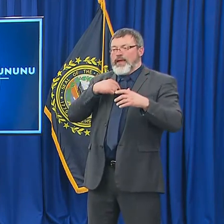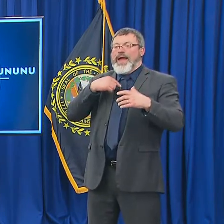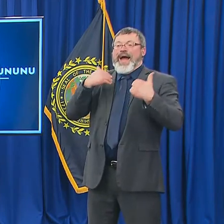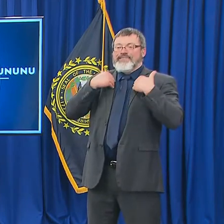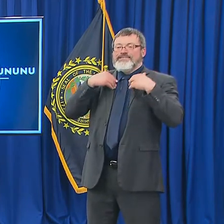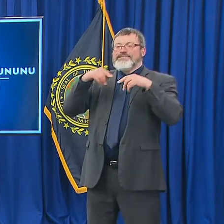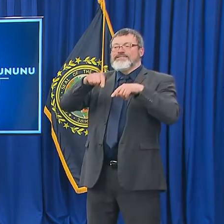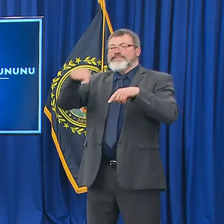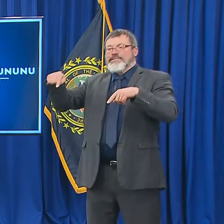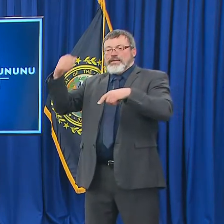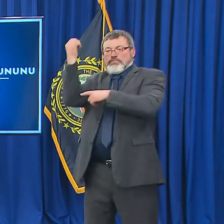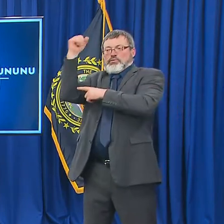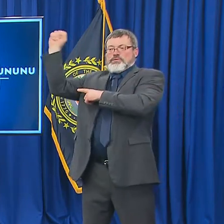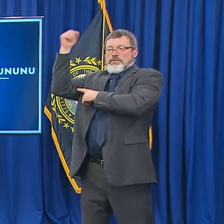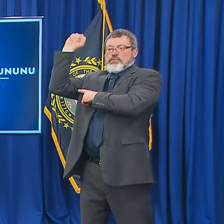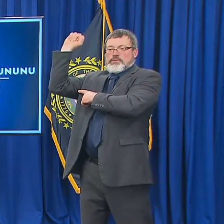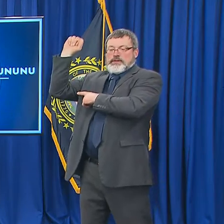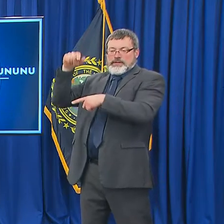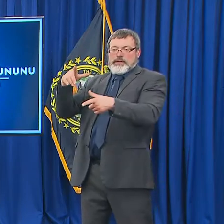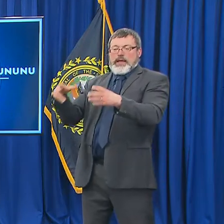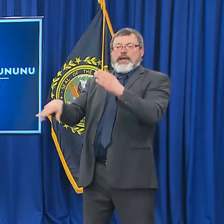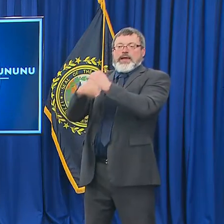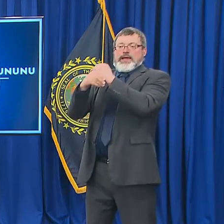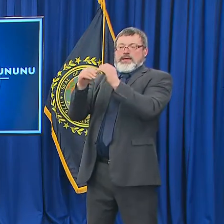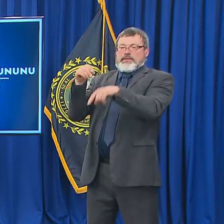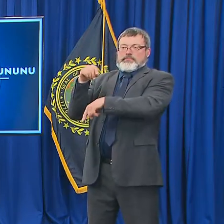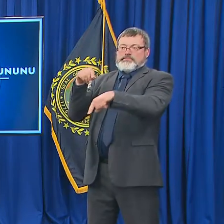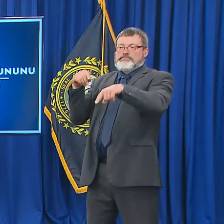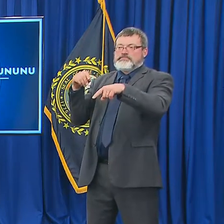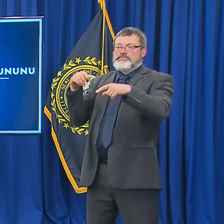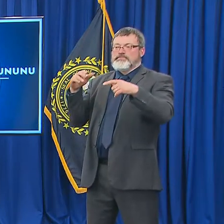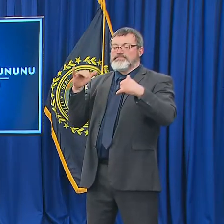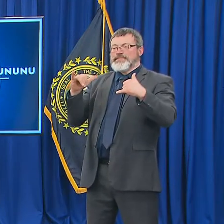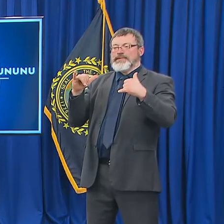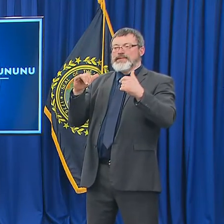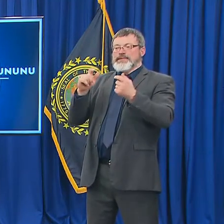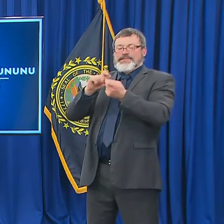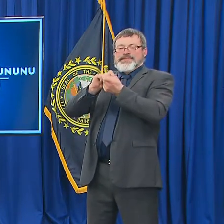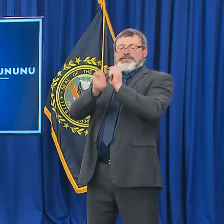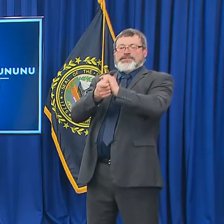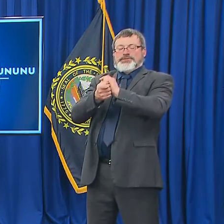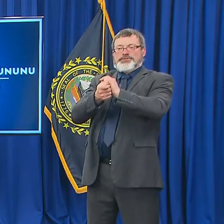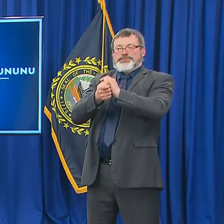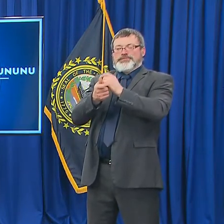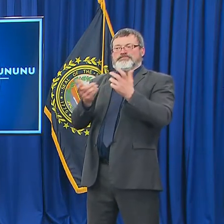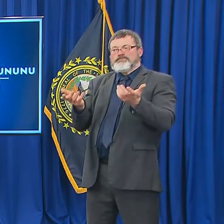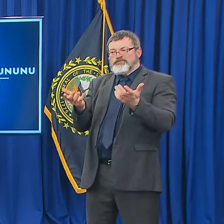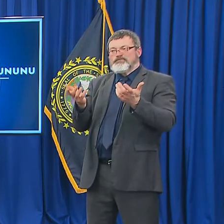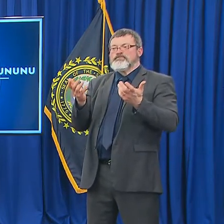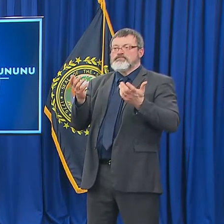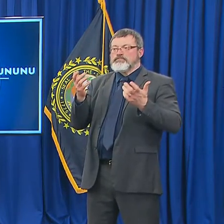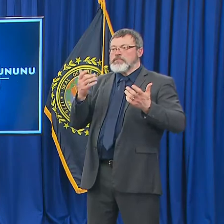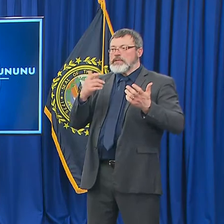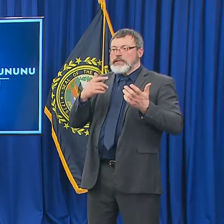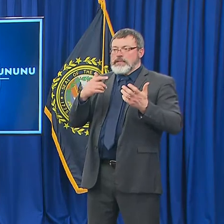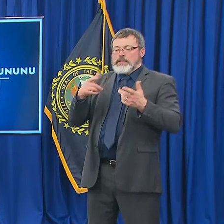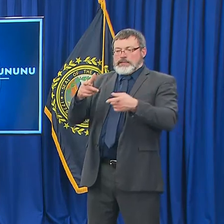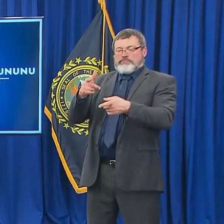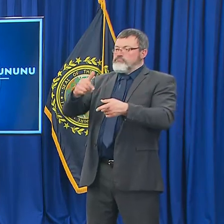and we're gonna continue working with them today and and onward. I'll say this the city of Manchester has offered absolutely no assistance in this whatsoever.